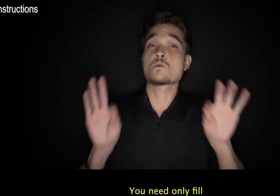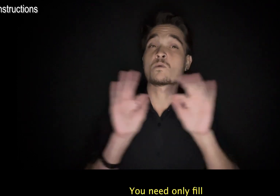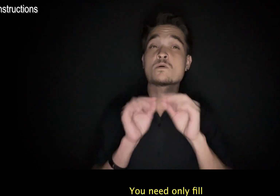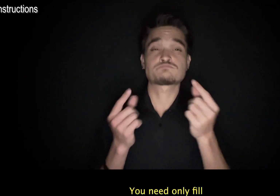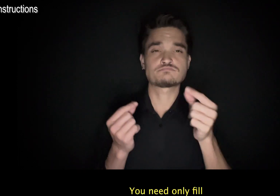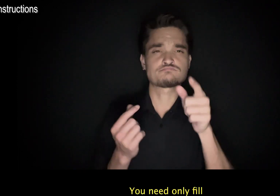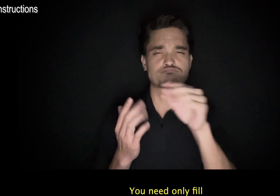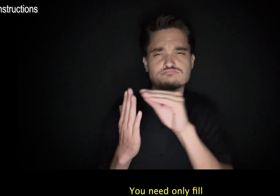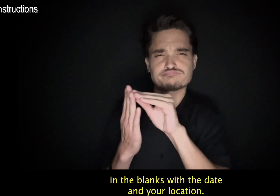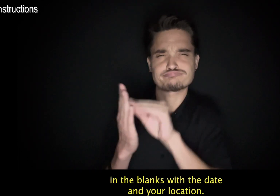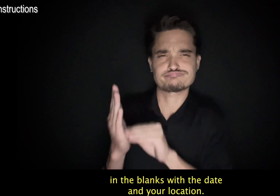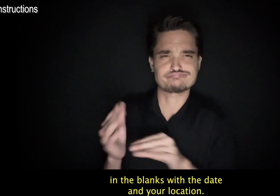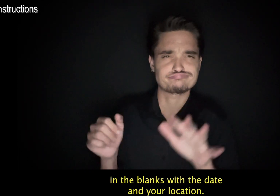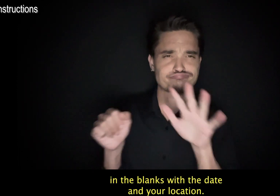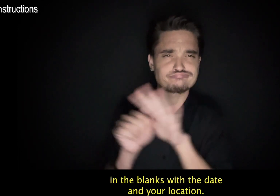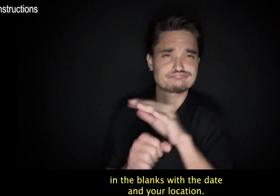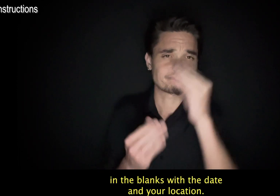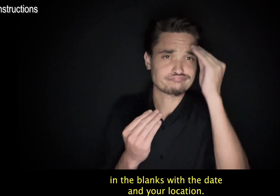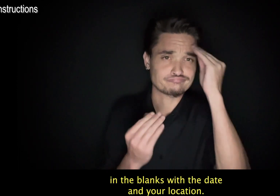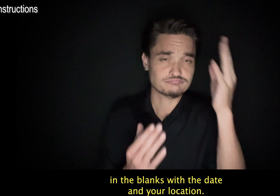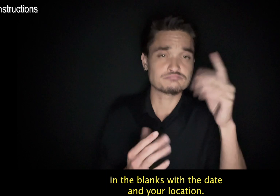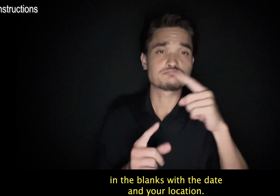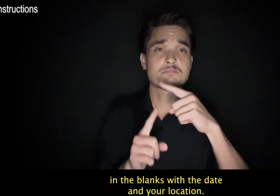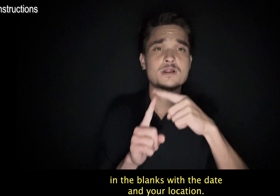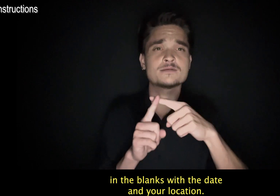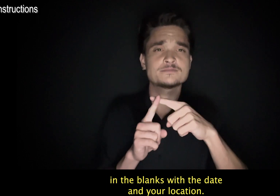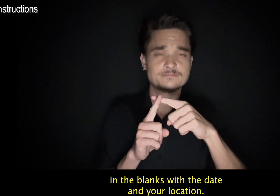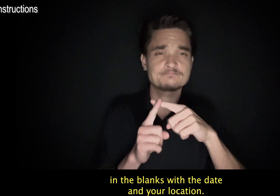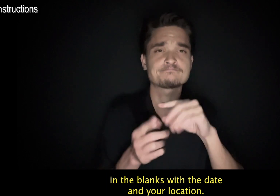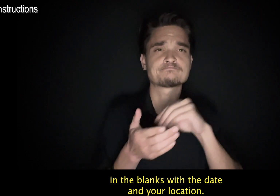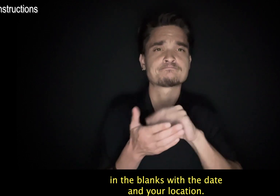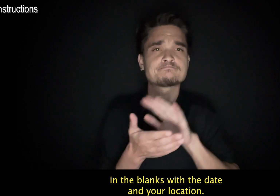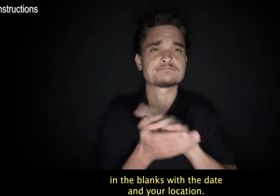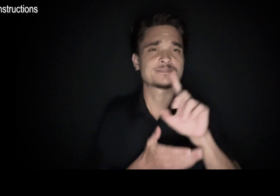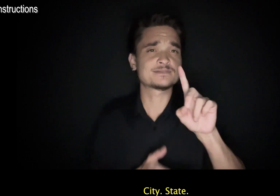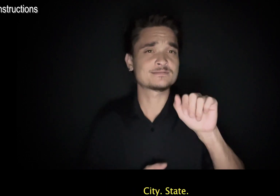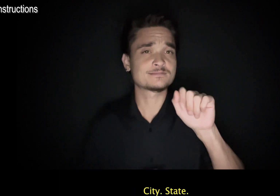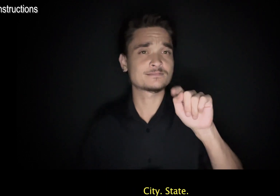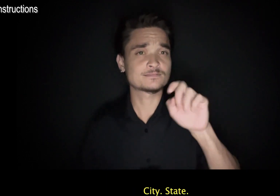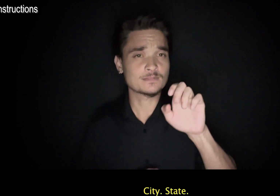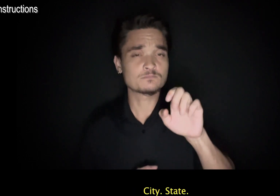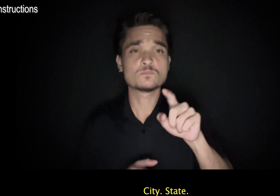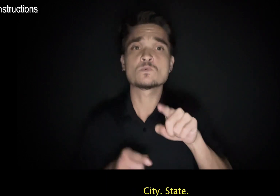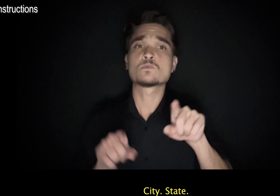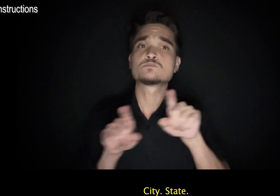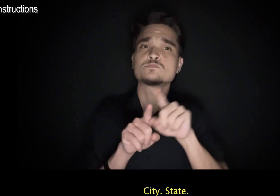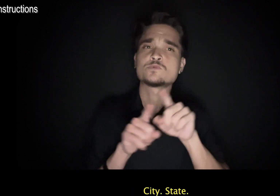You need only fill in the blanks with the date and your location. City. State.